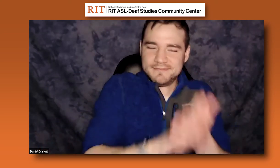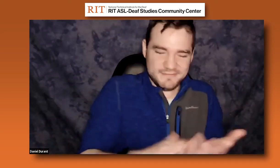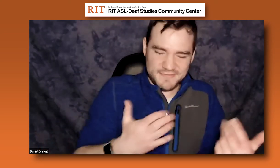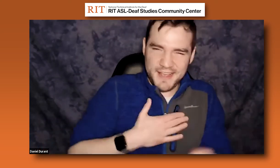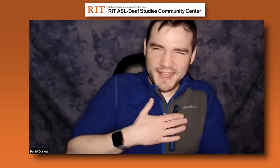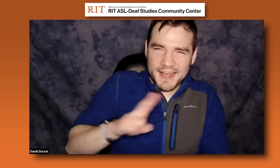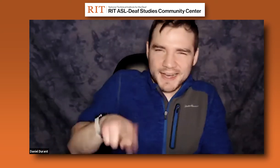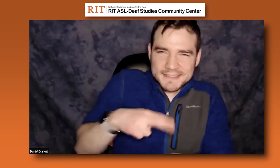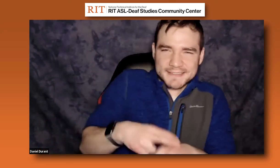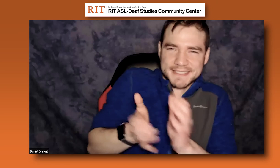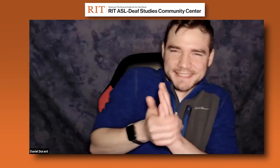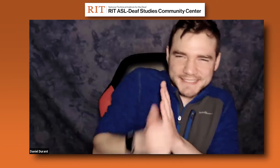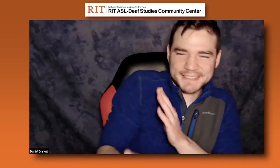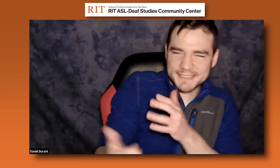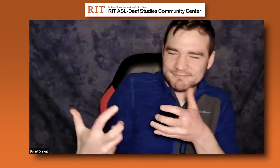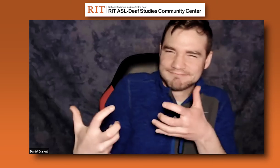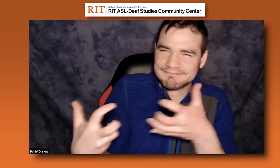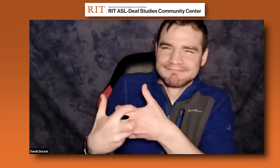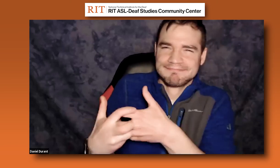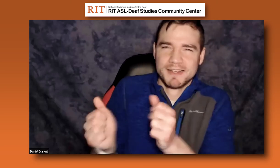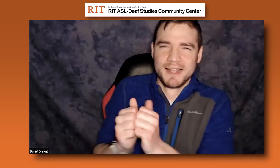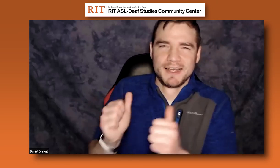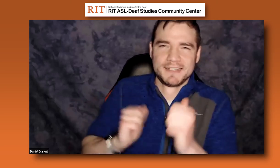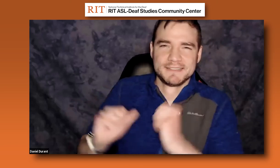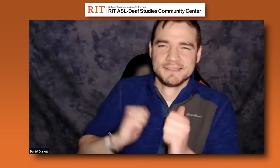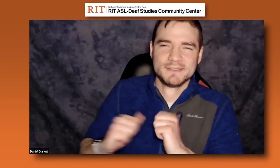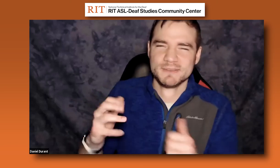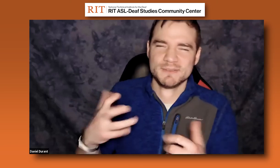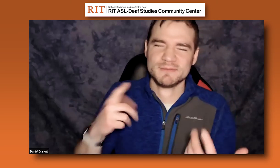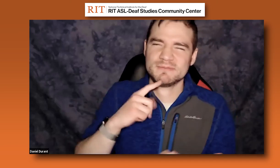where I really became-- we're just matched by skills